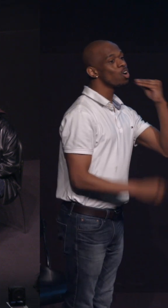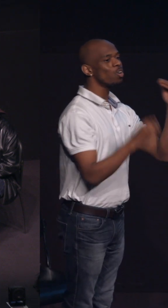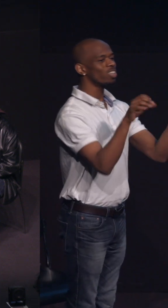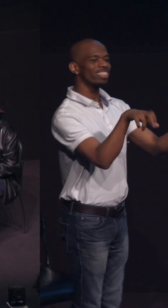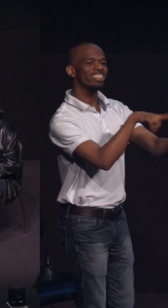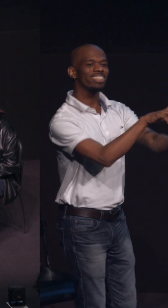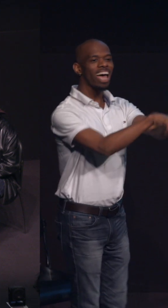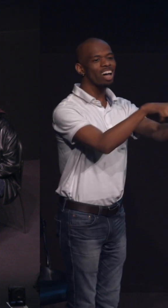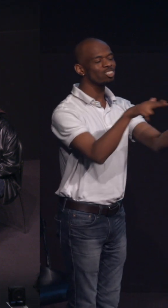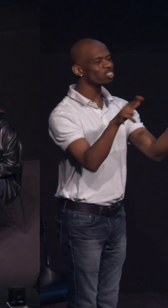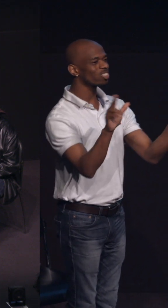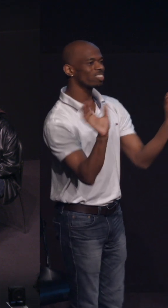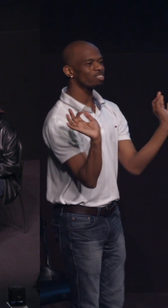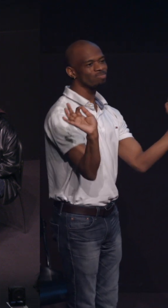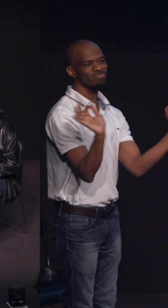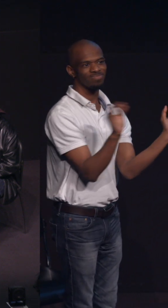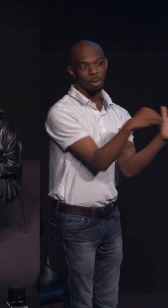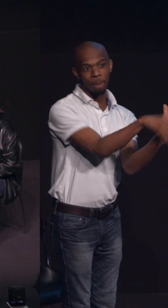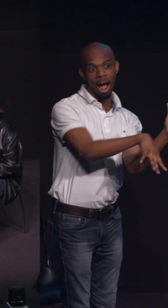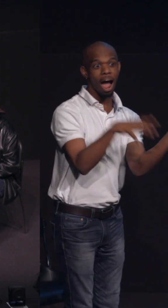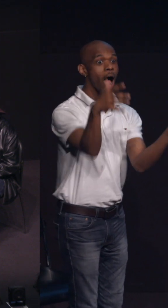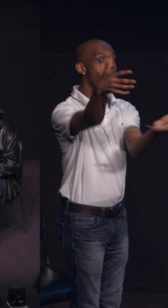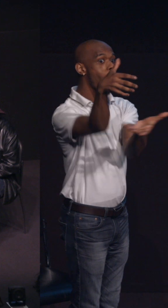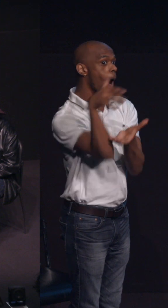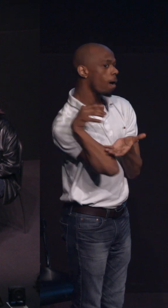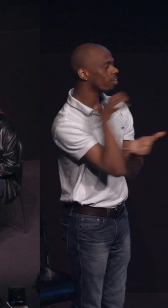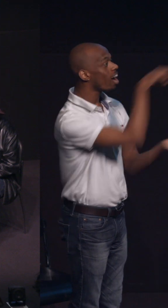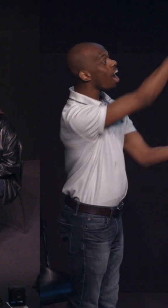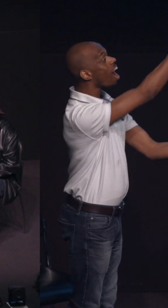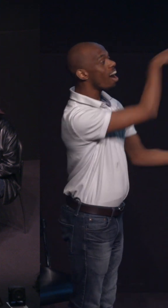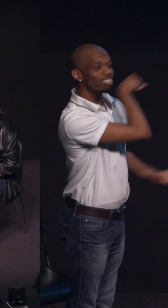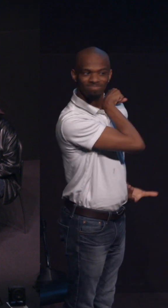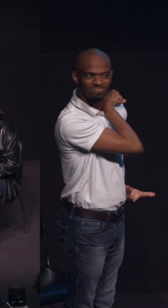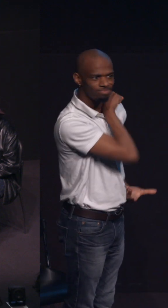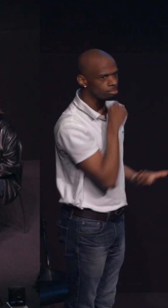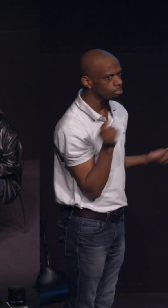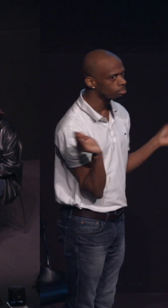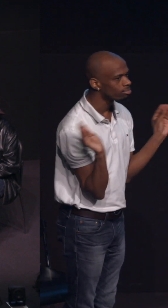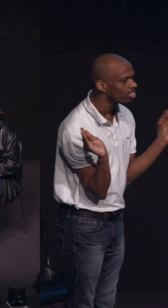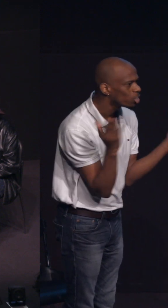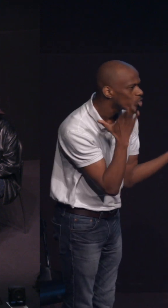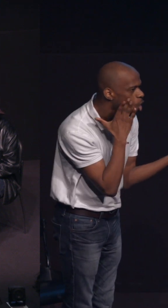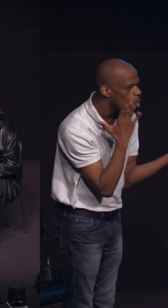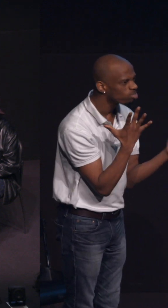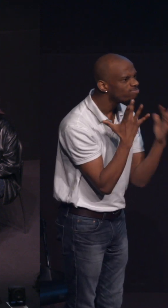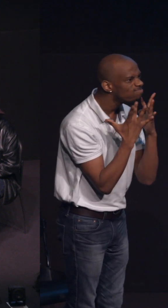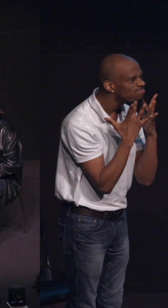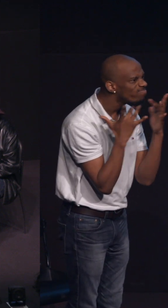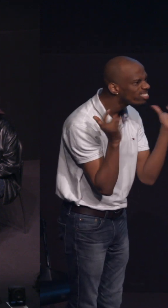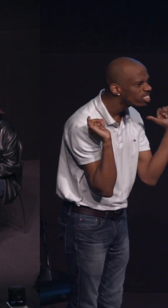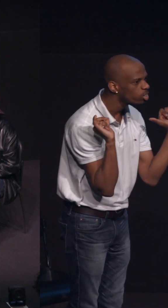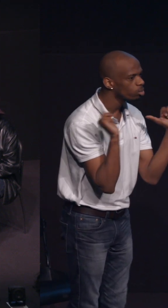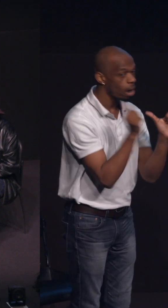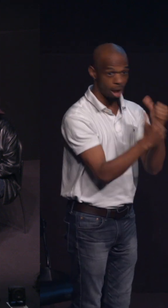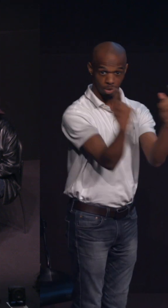"Oh, not for everyone. It's not for everyone, you know?" And it's like, and that whole thing,